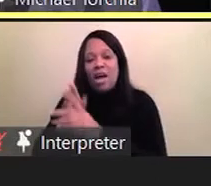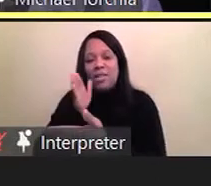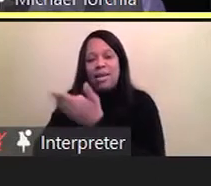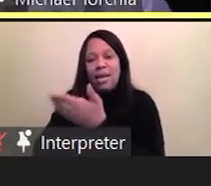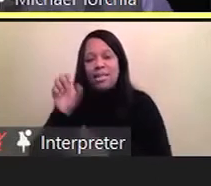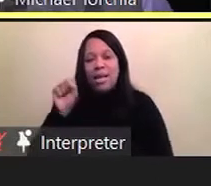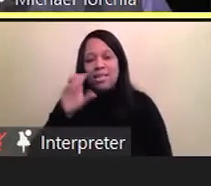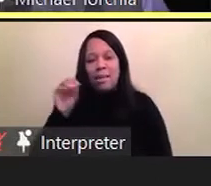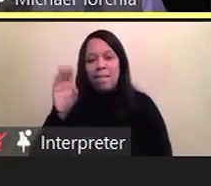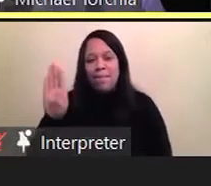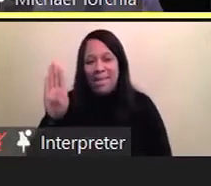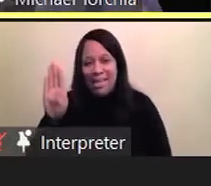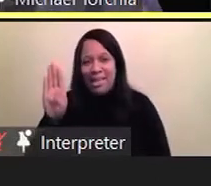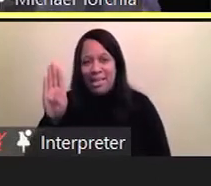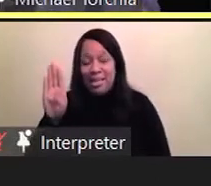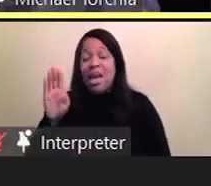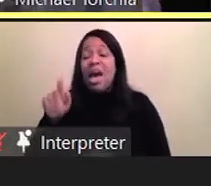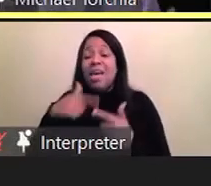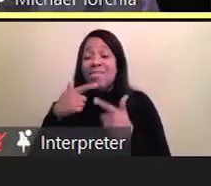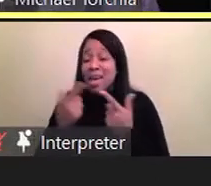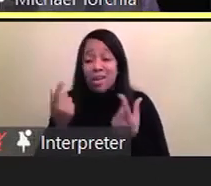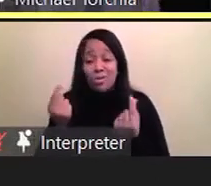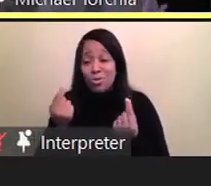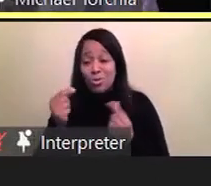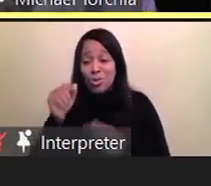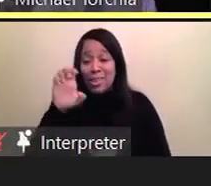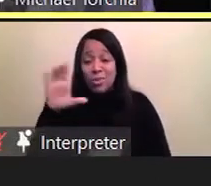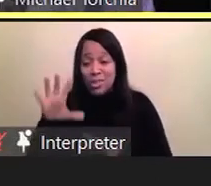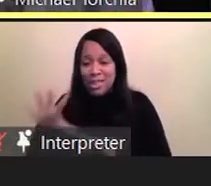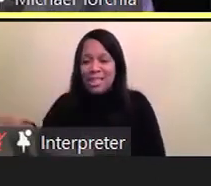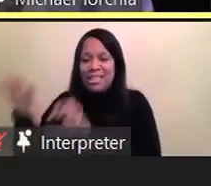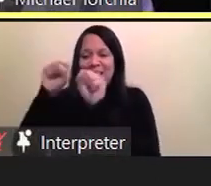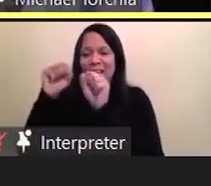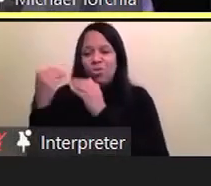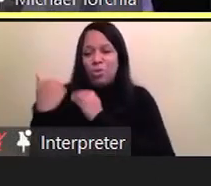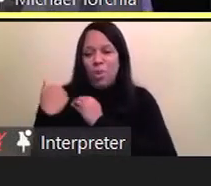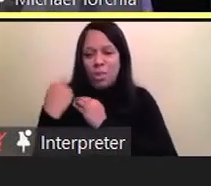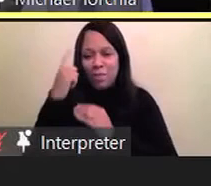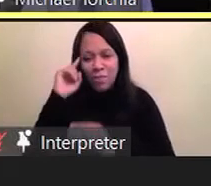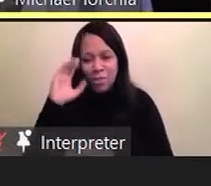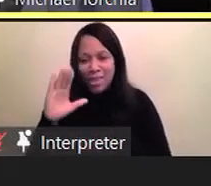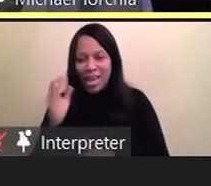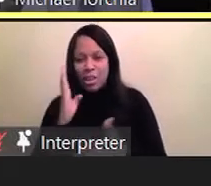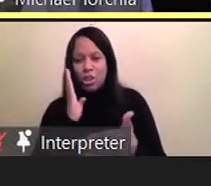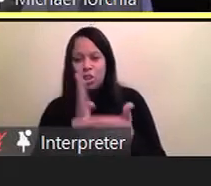and sue the company on its own behalf, on the EEOC's behalf. These women were two deaf women.